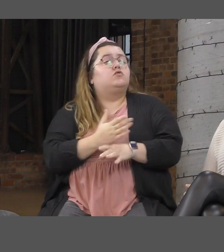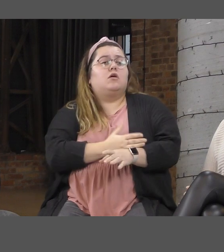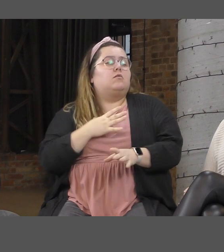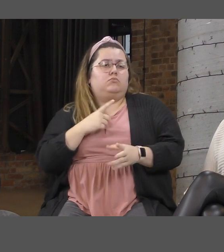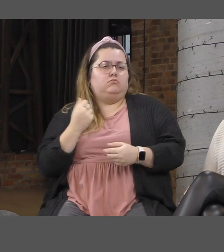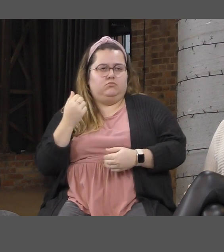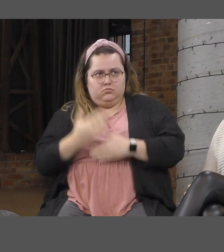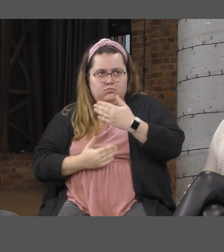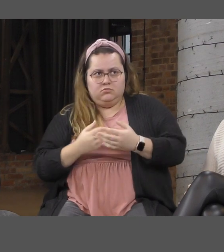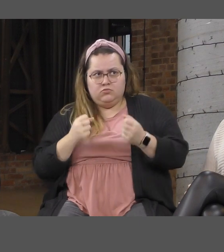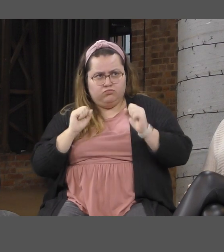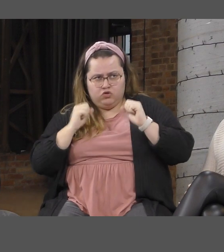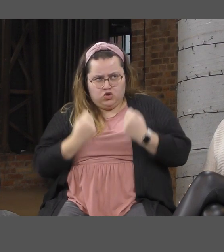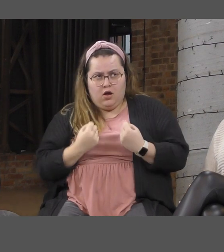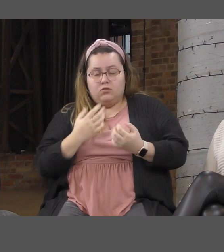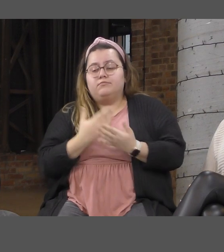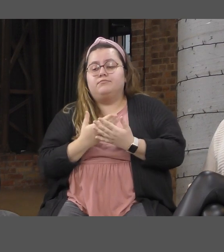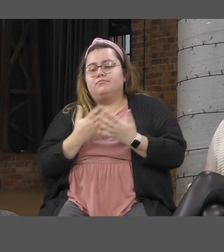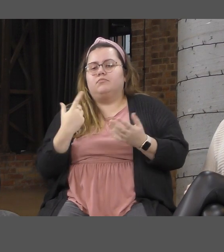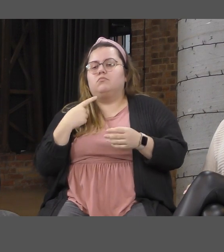and before that it was really very hard. Why?